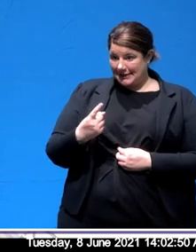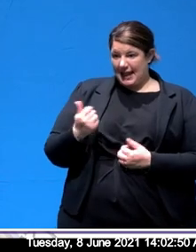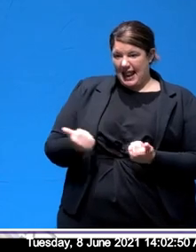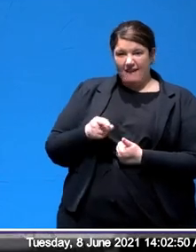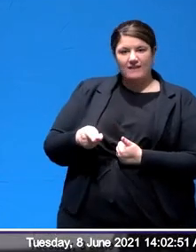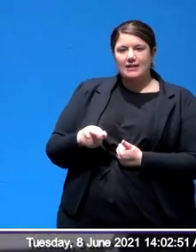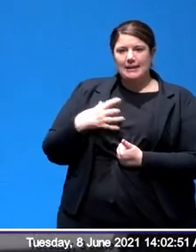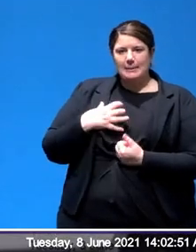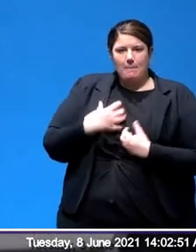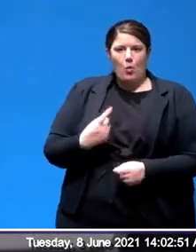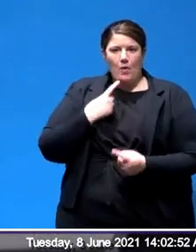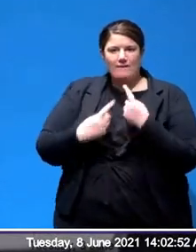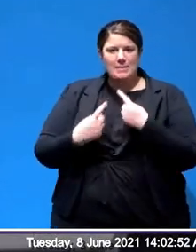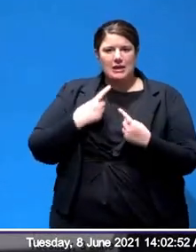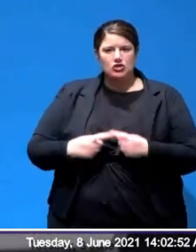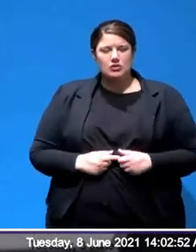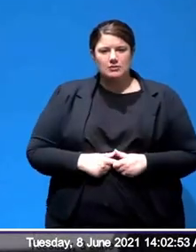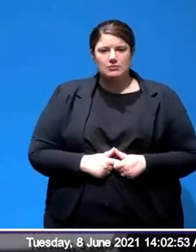I was capable of making that decision.